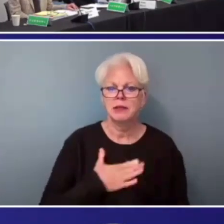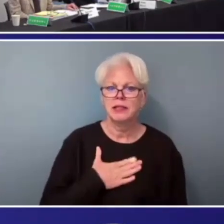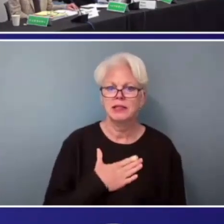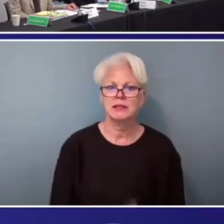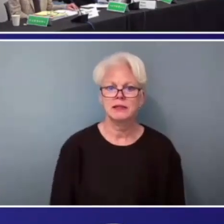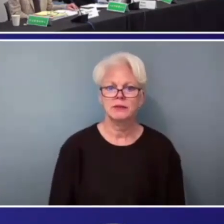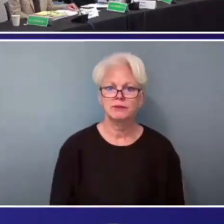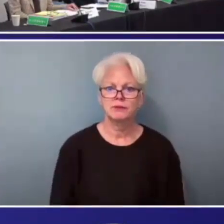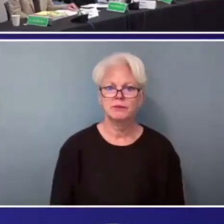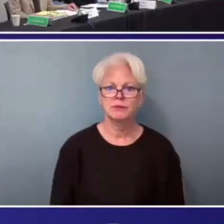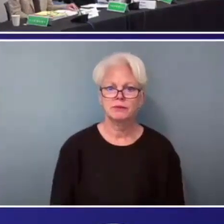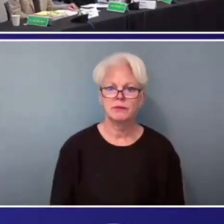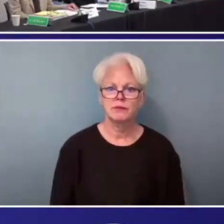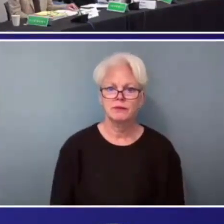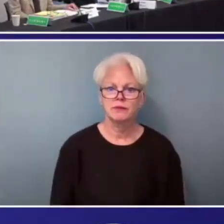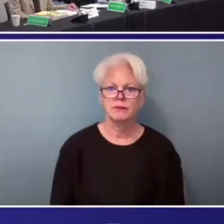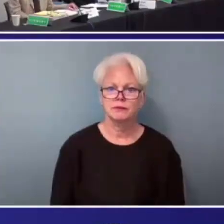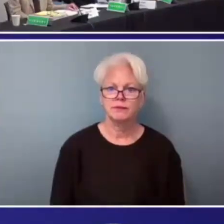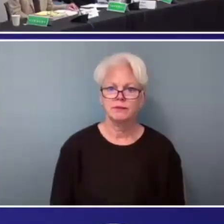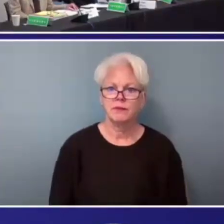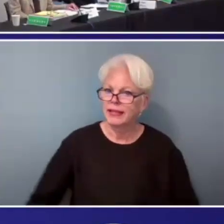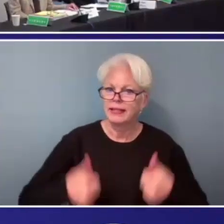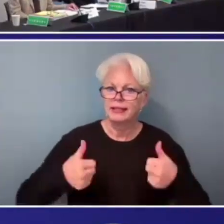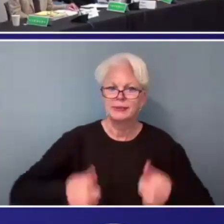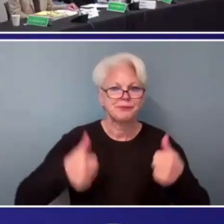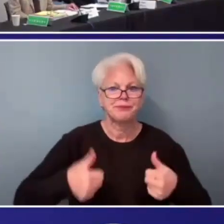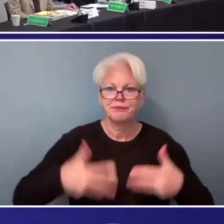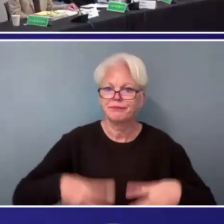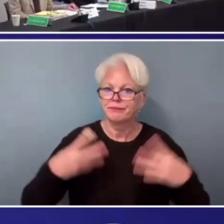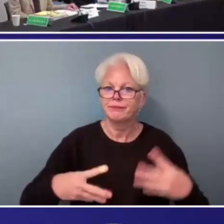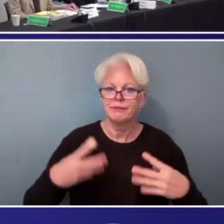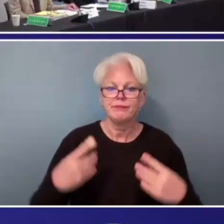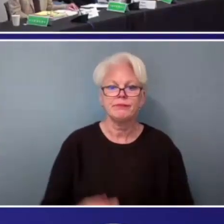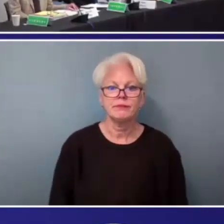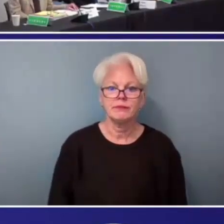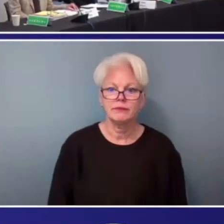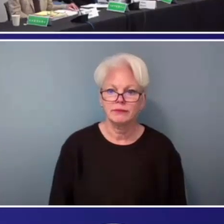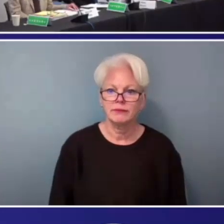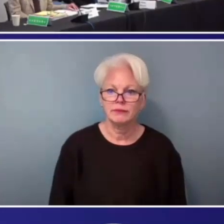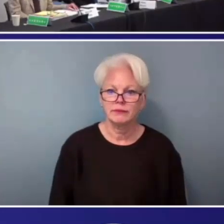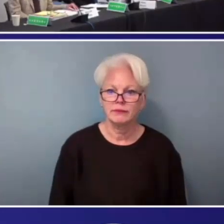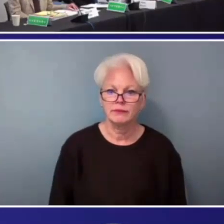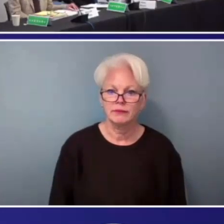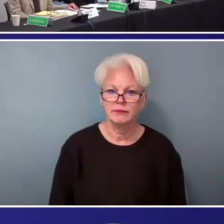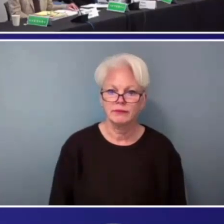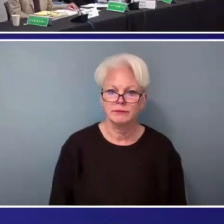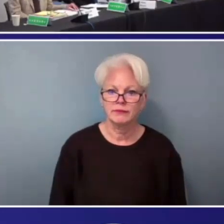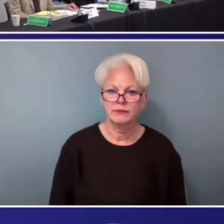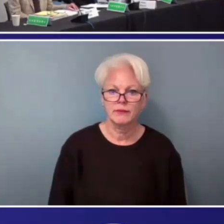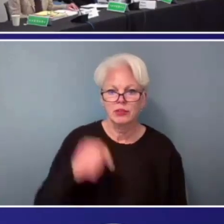And scroll and -- yeah, keep going. Yep. There we go. Okay. It's on two -- yep. Okay. Just scroll down a tiny bit.